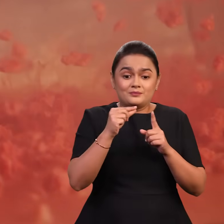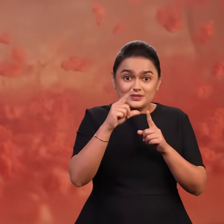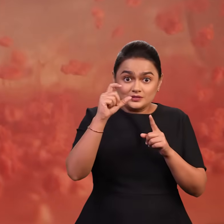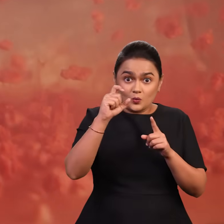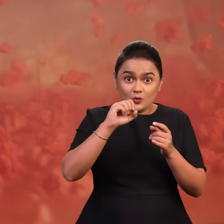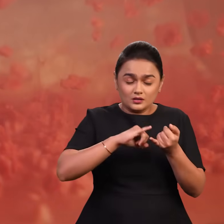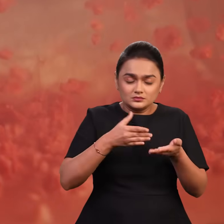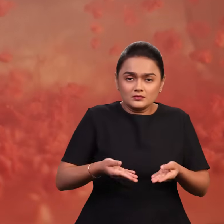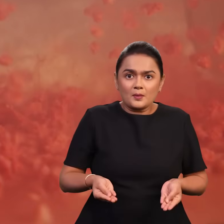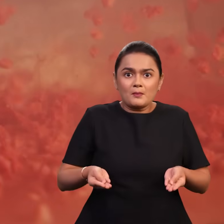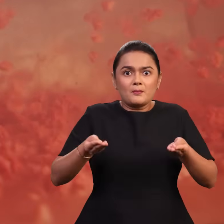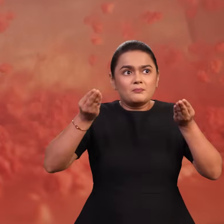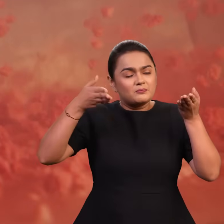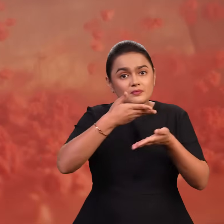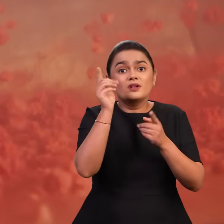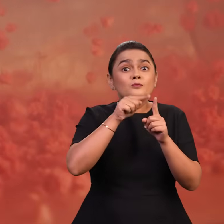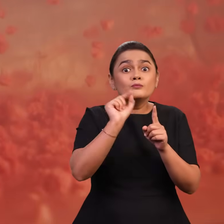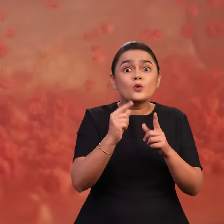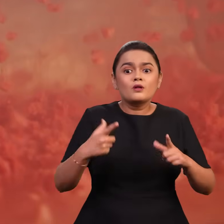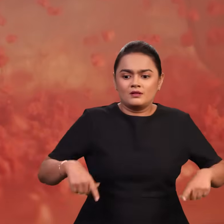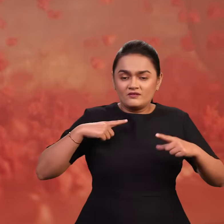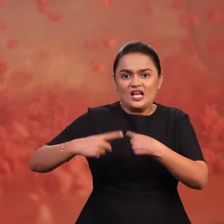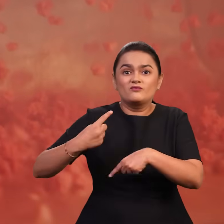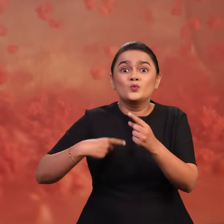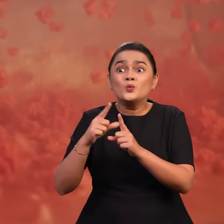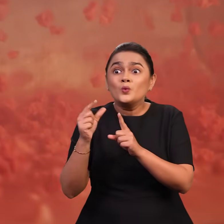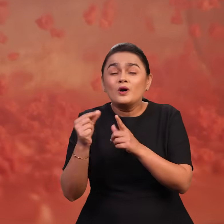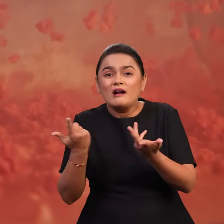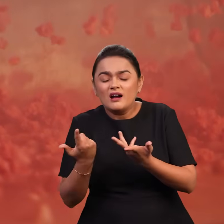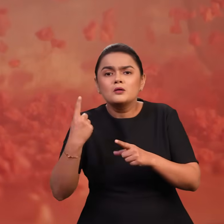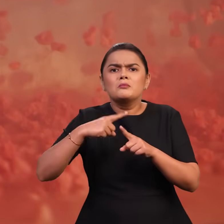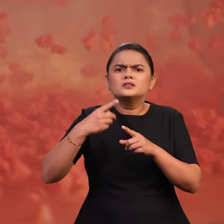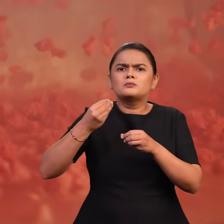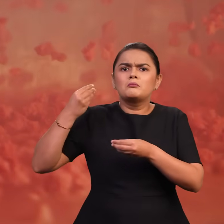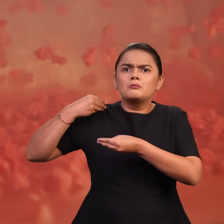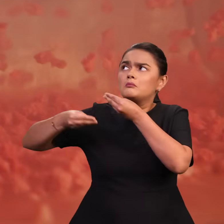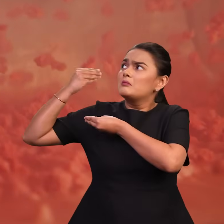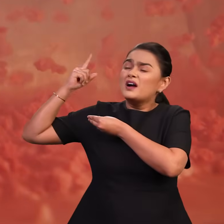PCOS issues are increasing because of the lifestyle and few genetic history as well.